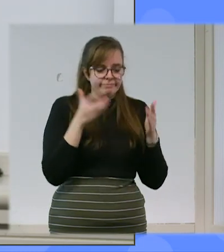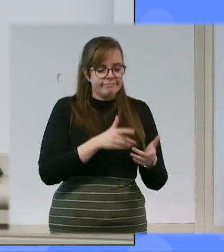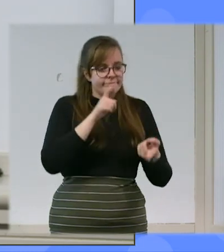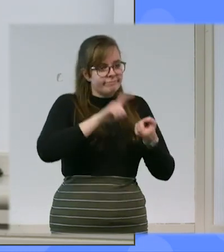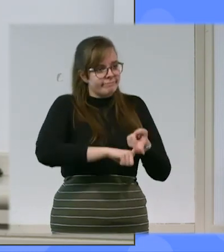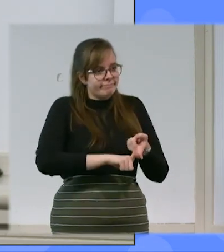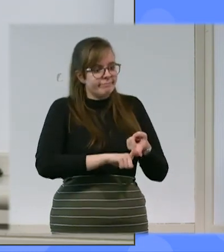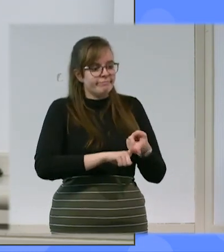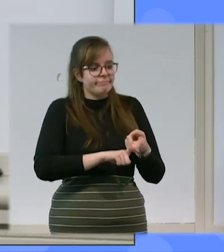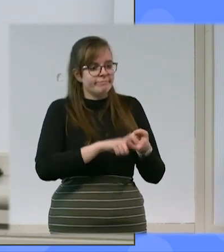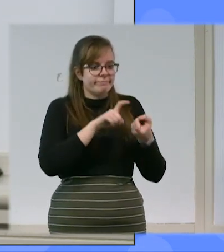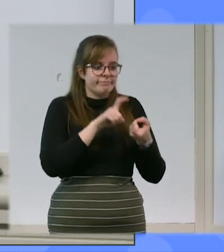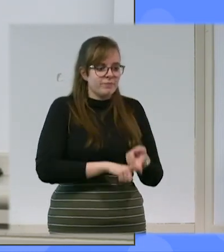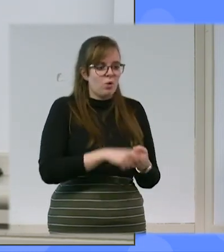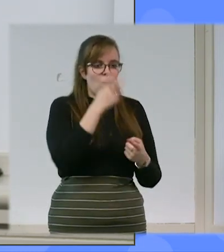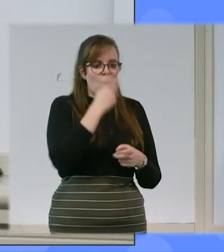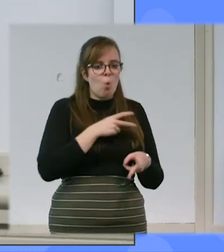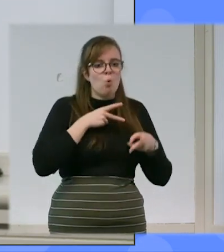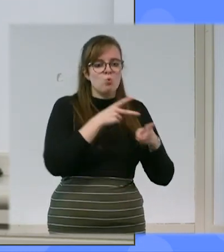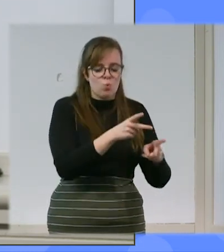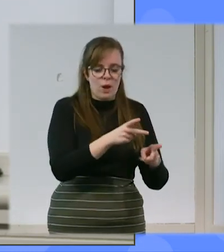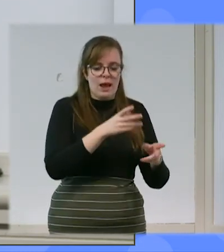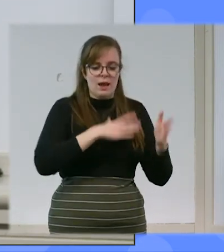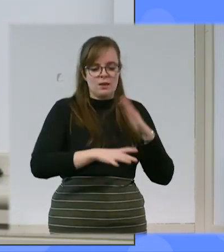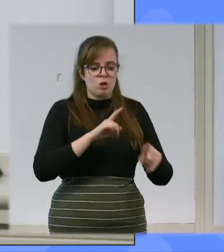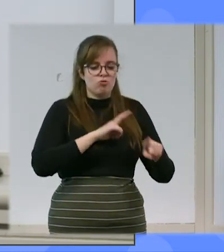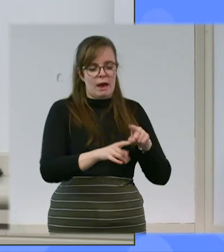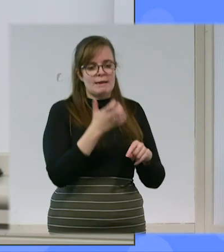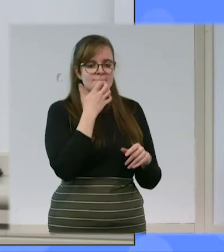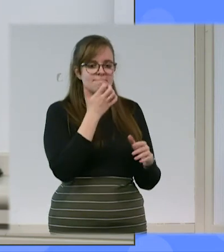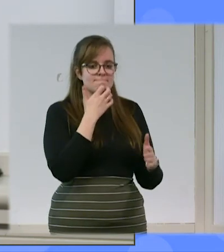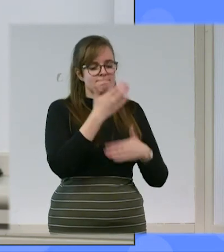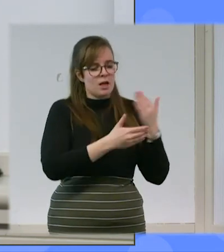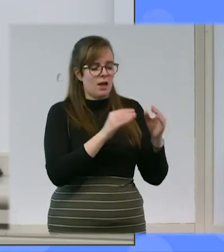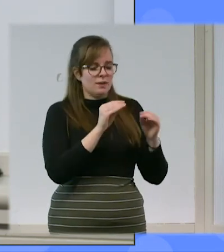and retrofitting and just being content to heal and fix and patch up after we've